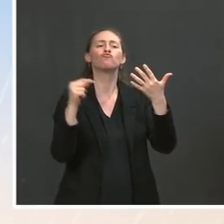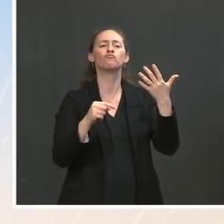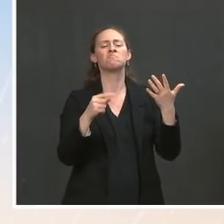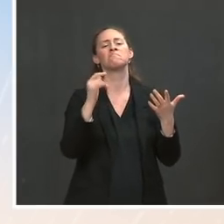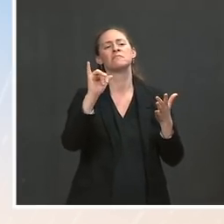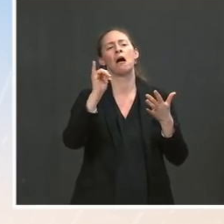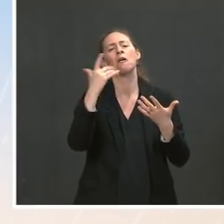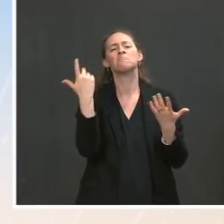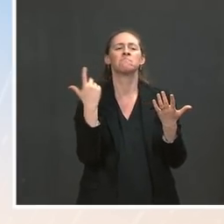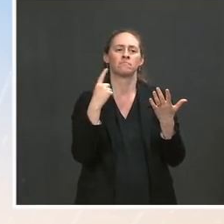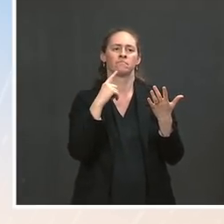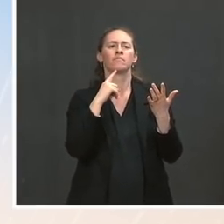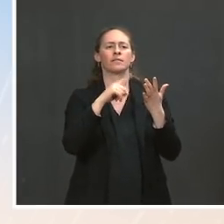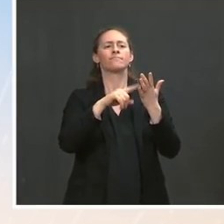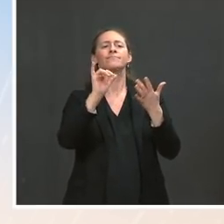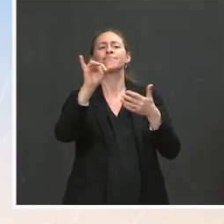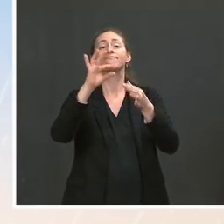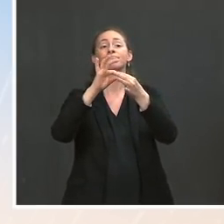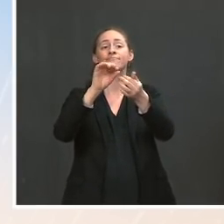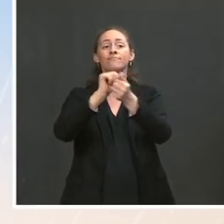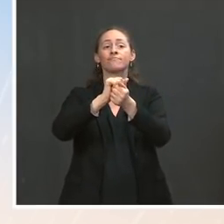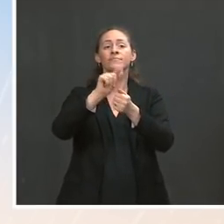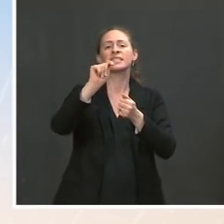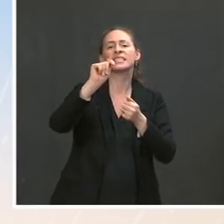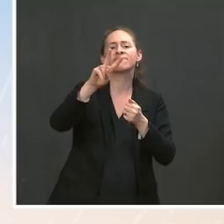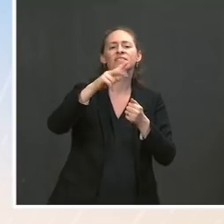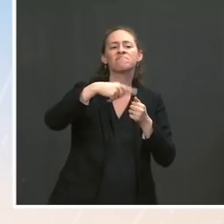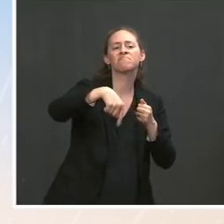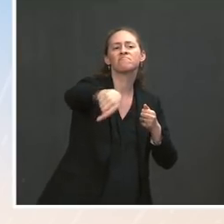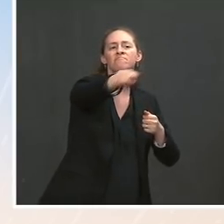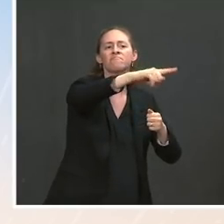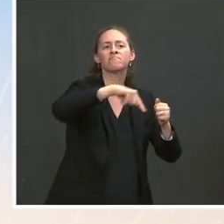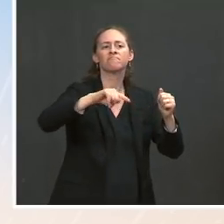that has never been on the list in front of the President.